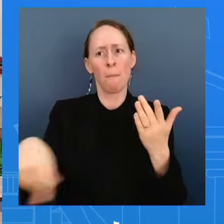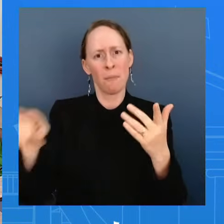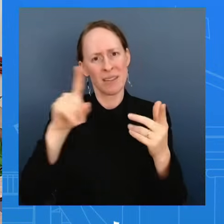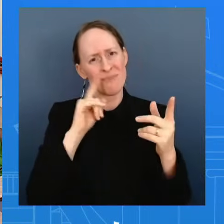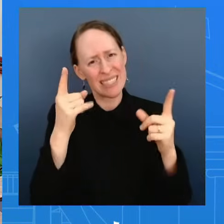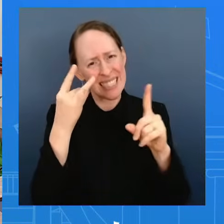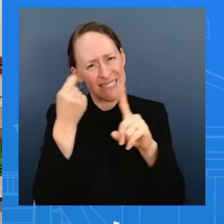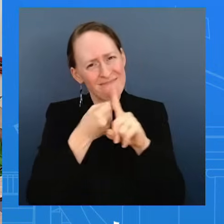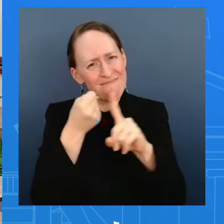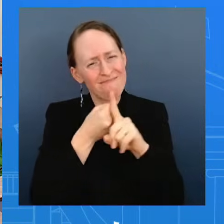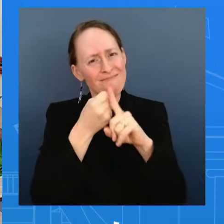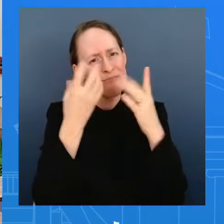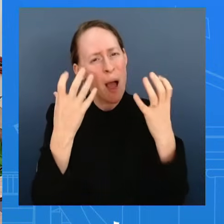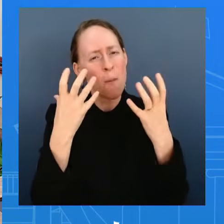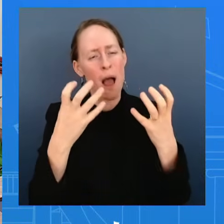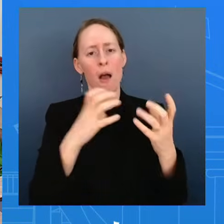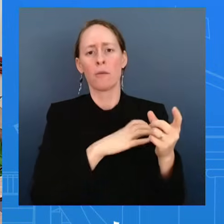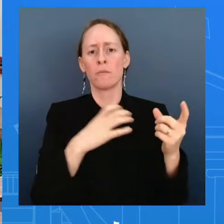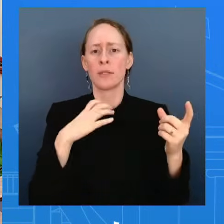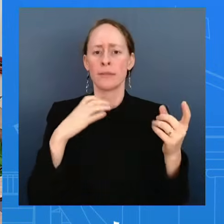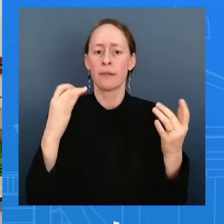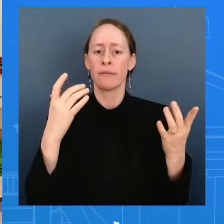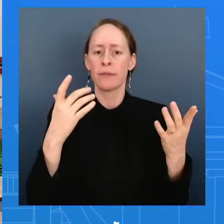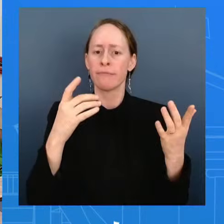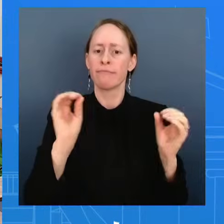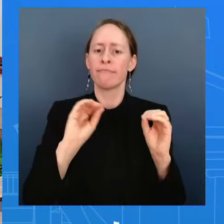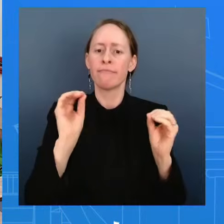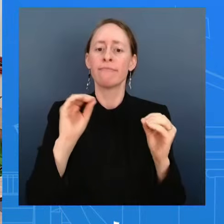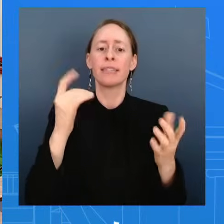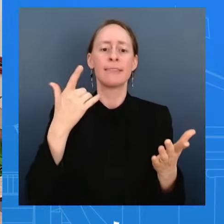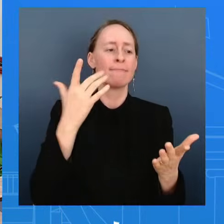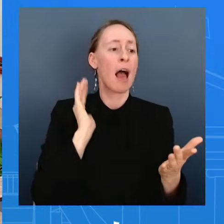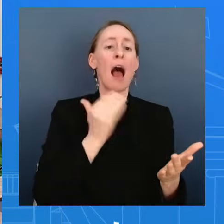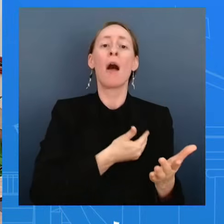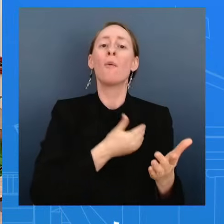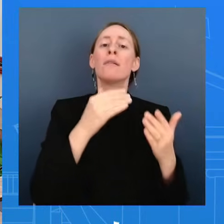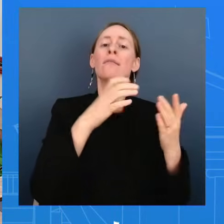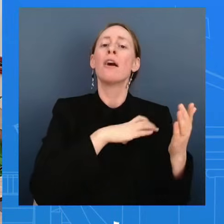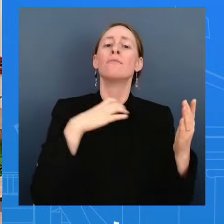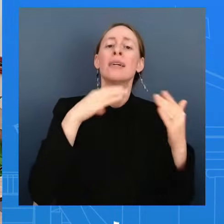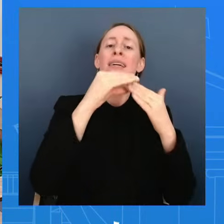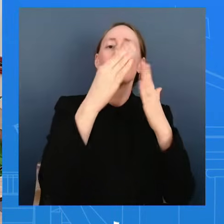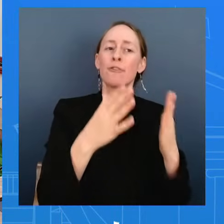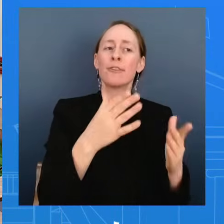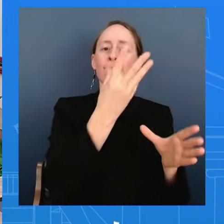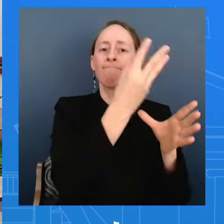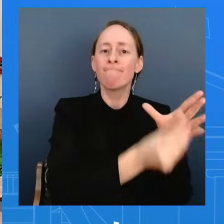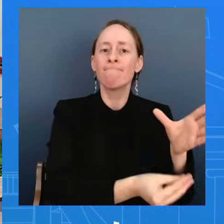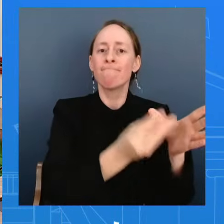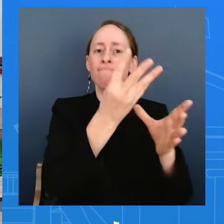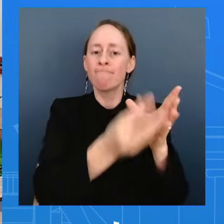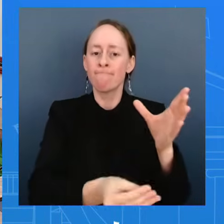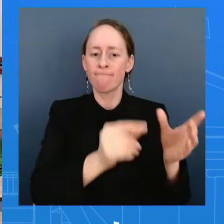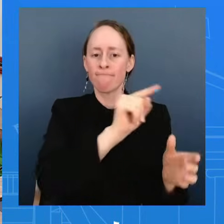The Press: Okay. Then quickly on Bangladesh -- Ms. Jean-Pierre: Yeah. The Press: -- concerning events in Dhaka. Has the White House reached out to parties in Dhaka?